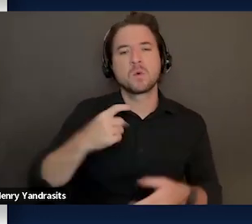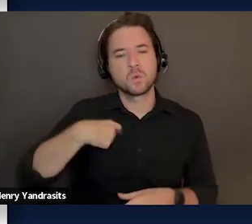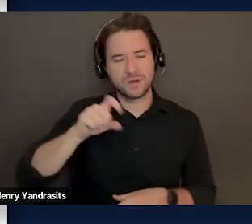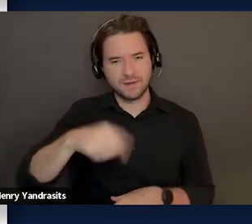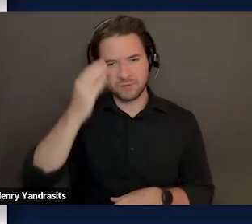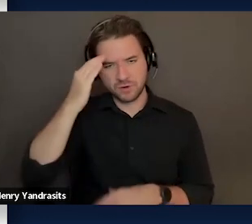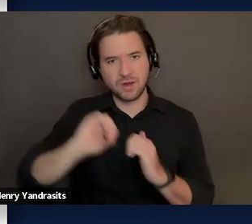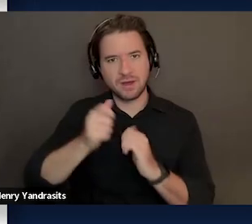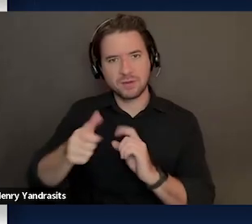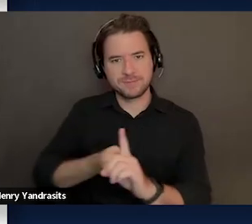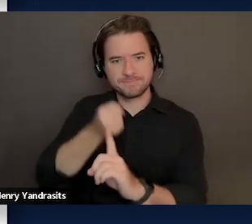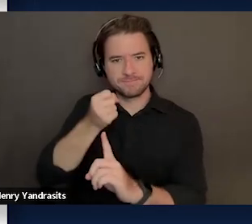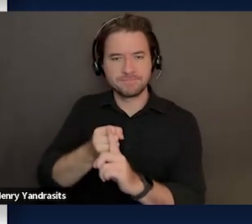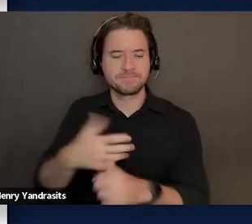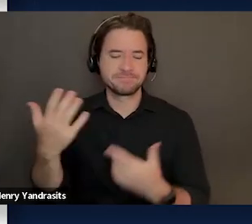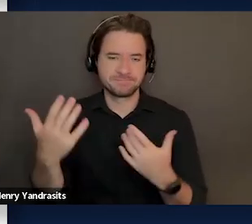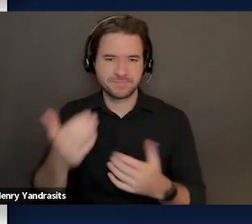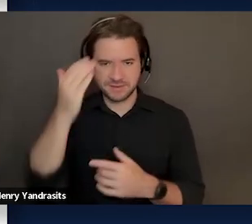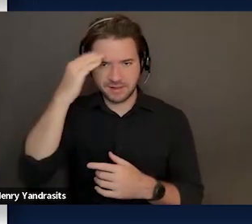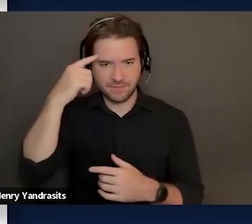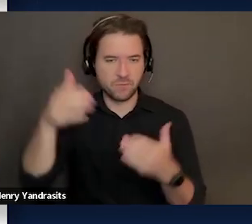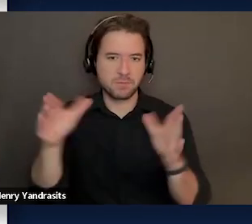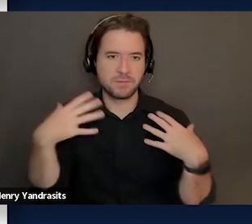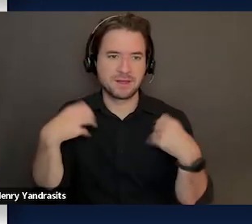And so they put this health disparity designation and related issues.